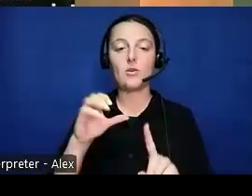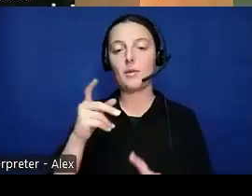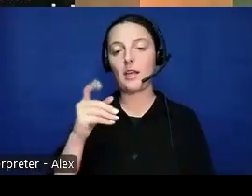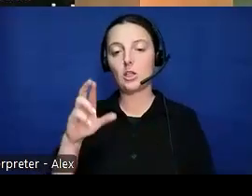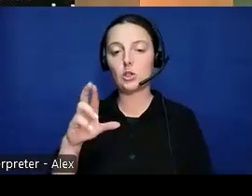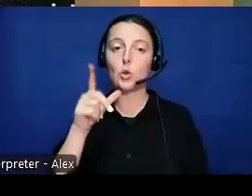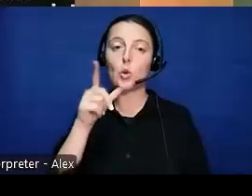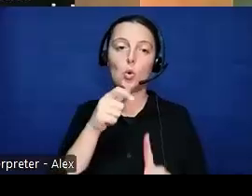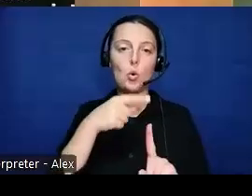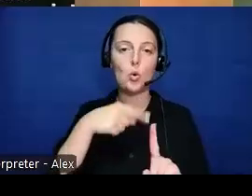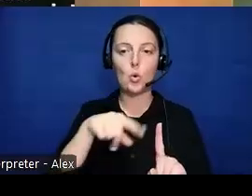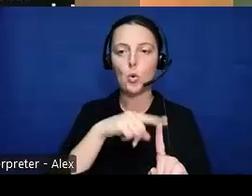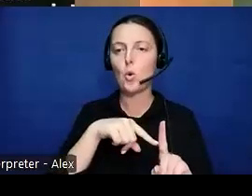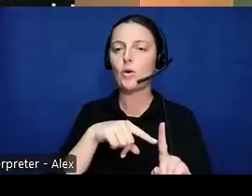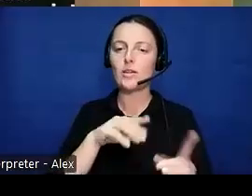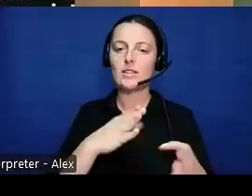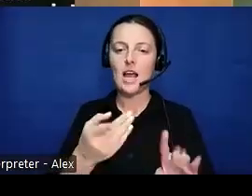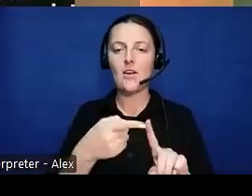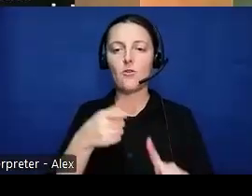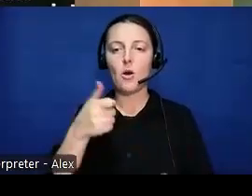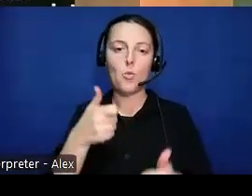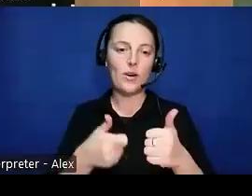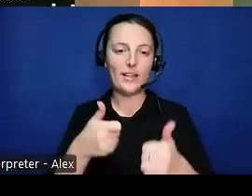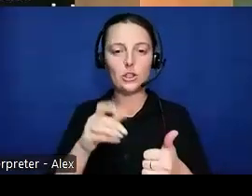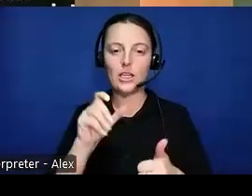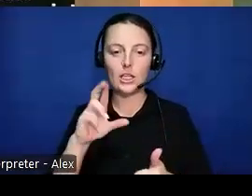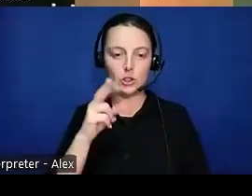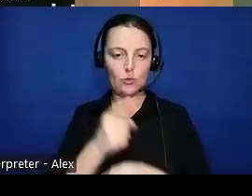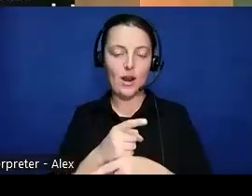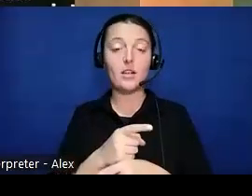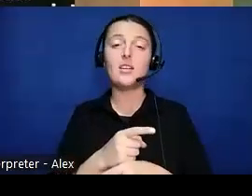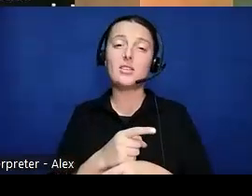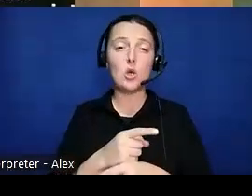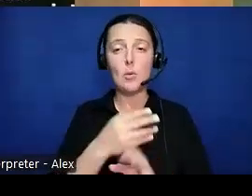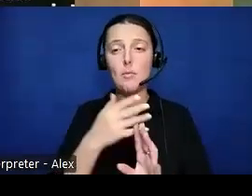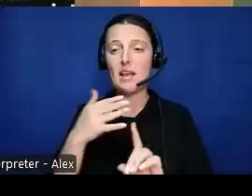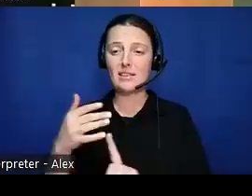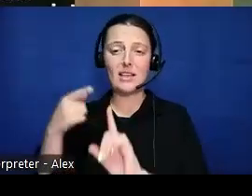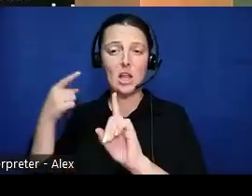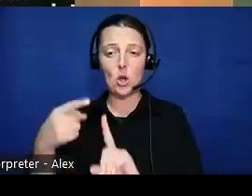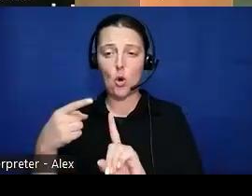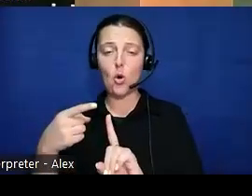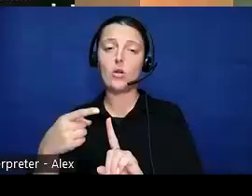essentially the goal is to kind of go from here to survivorship. Since I've been doing this,